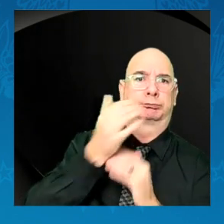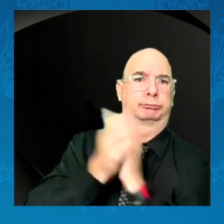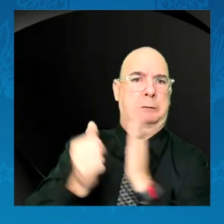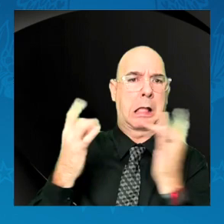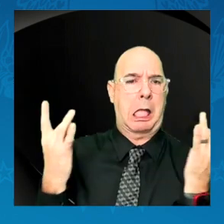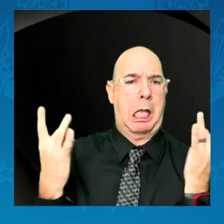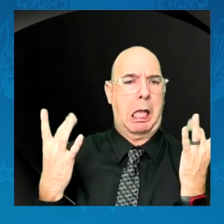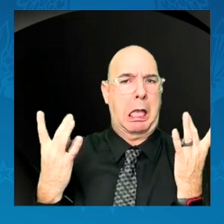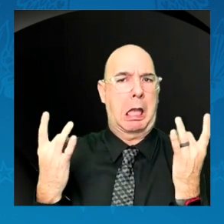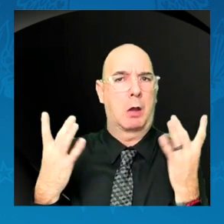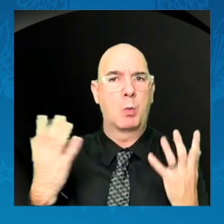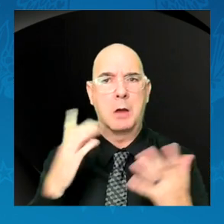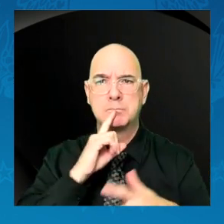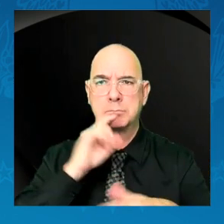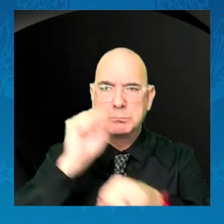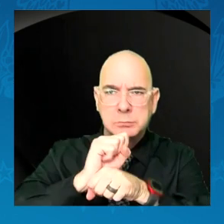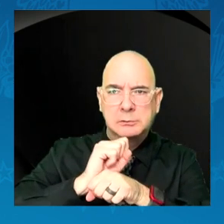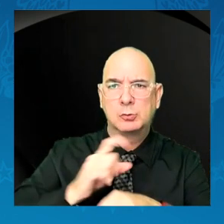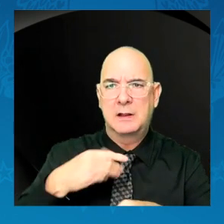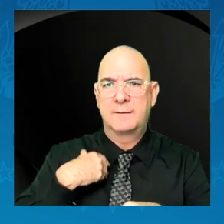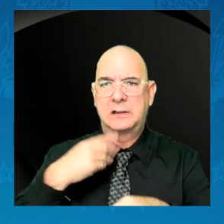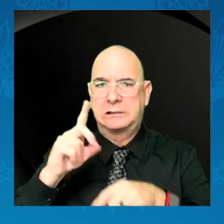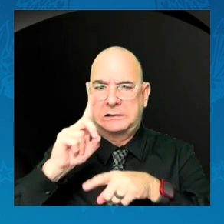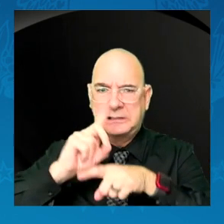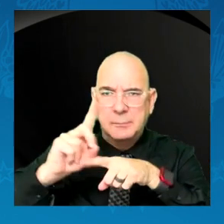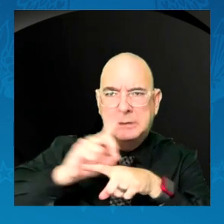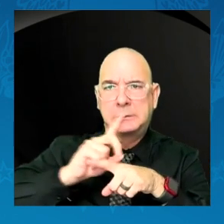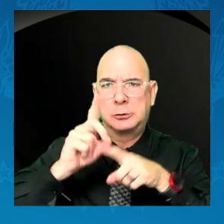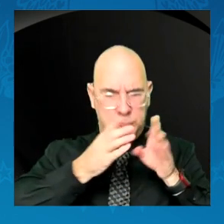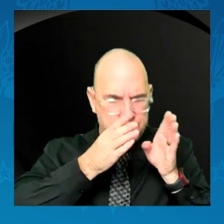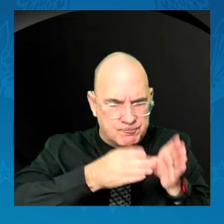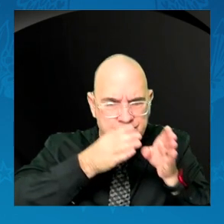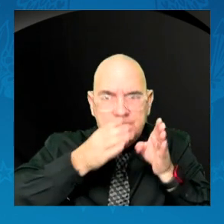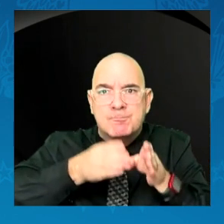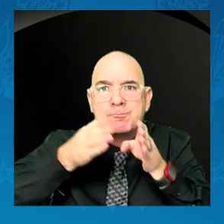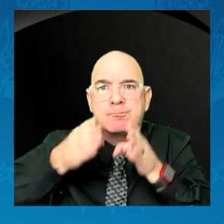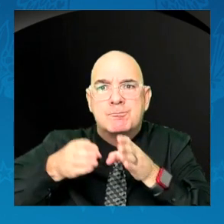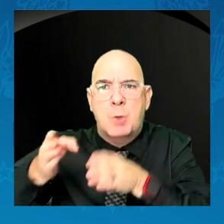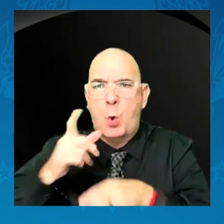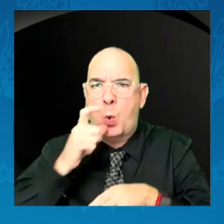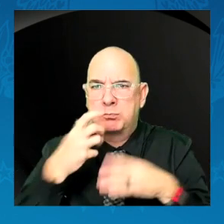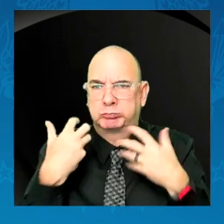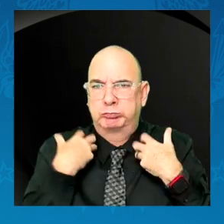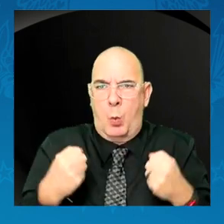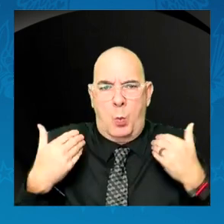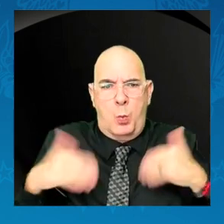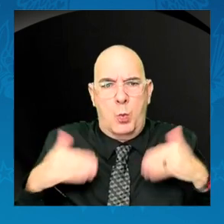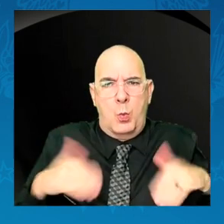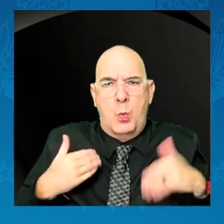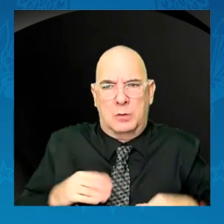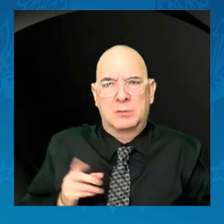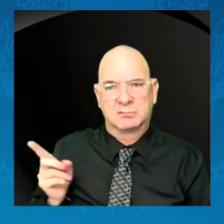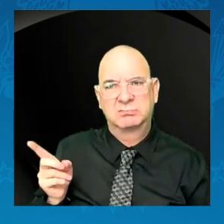who are just courageous in an in an extraordinary way in terms of their service to our country